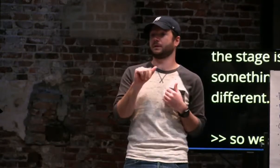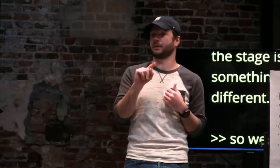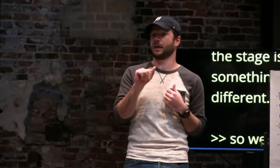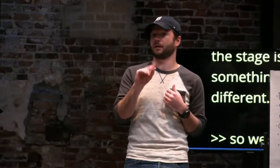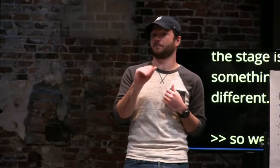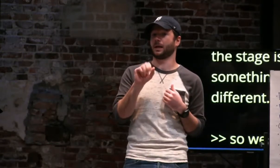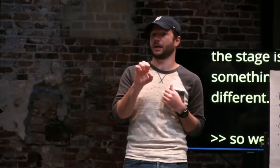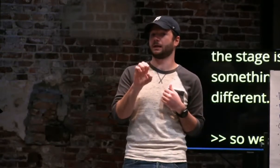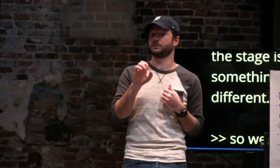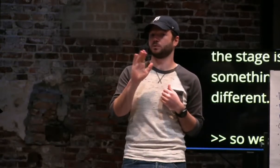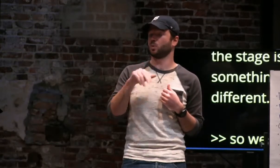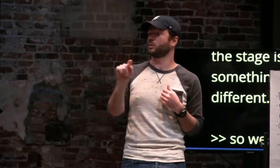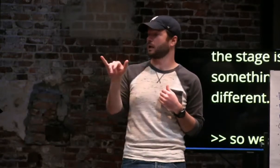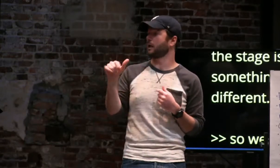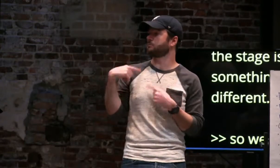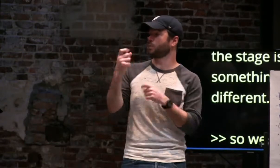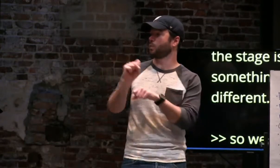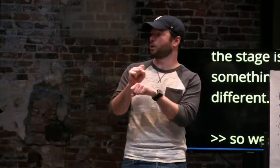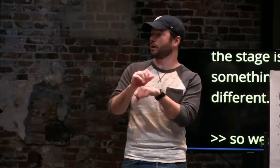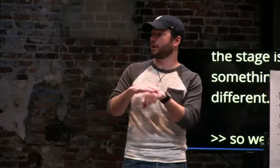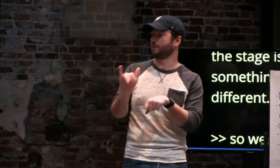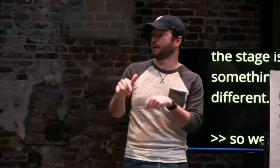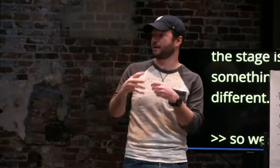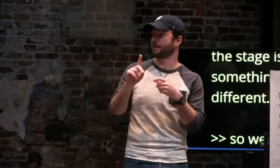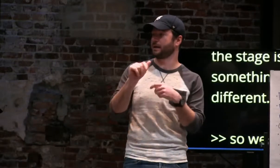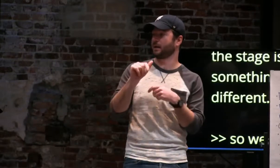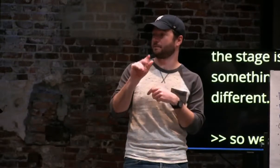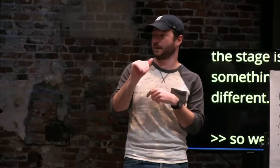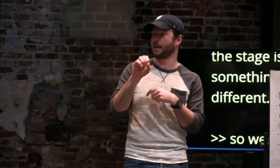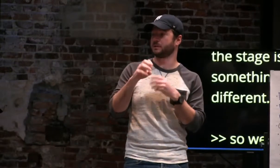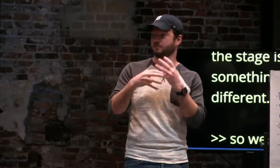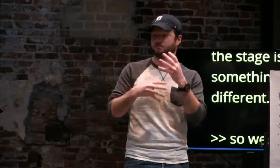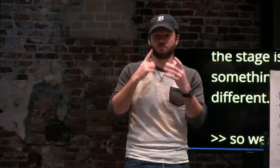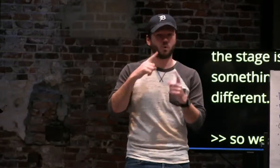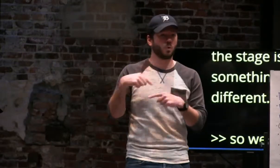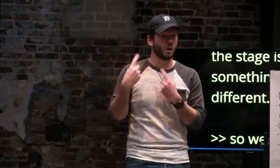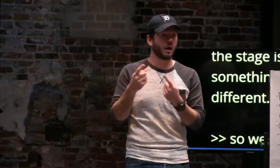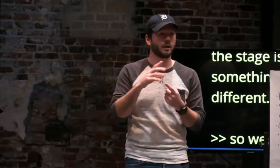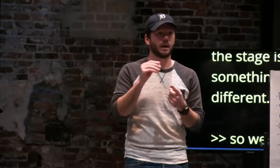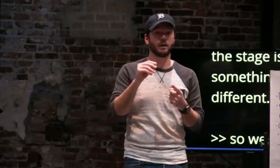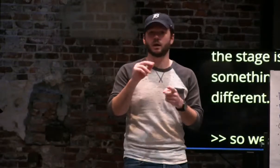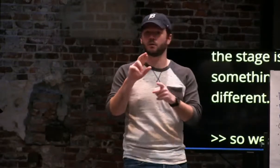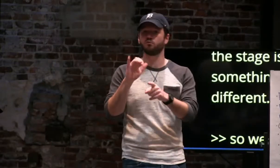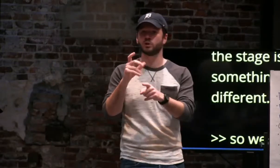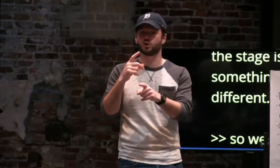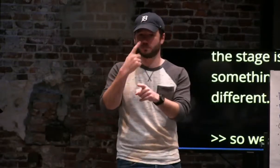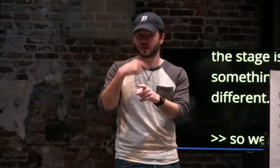We know that we already have a database. You know, Tye has been working on that database for some time now.